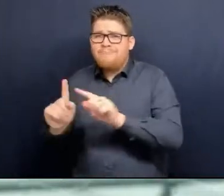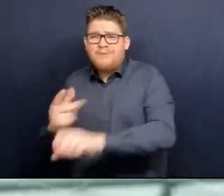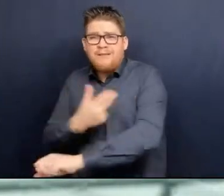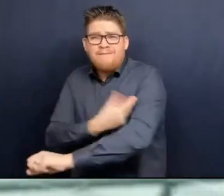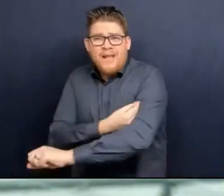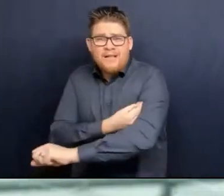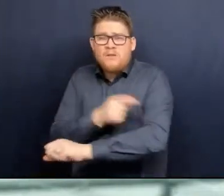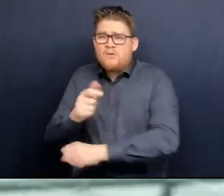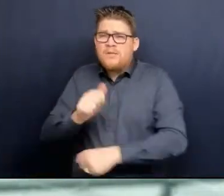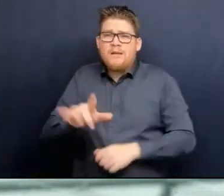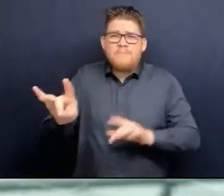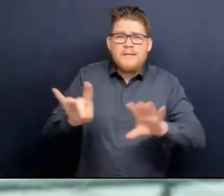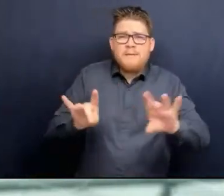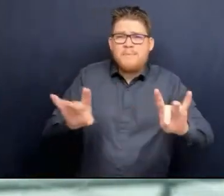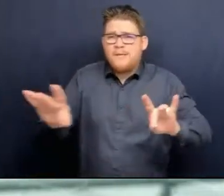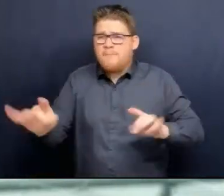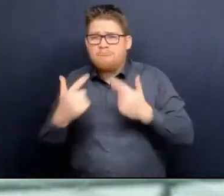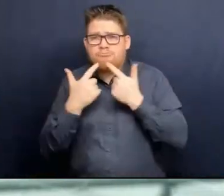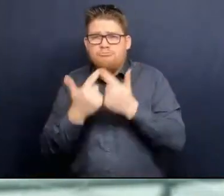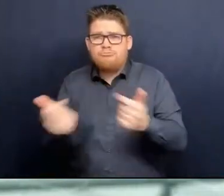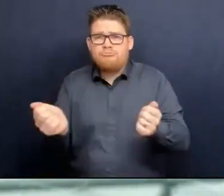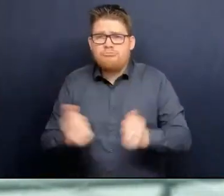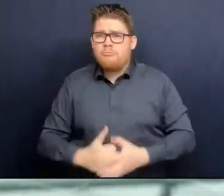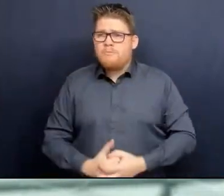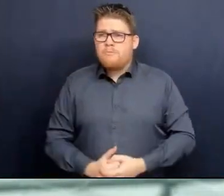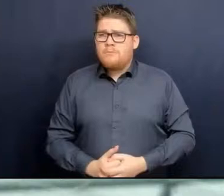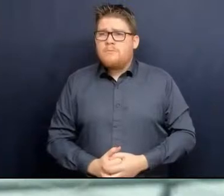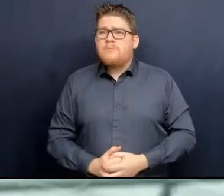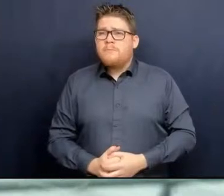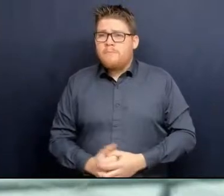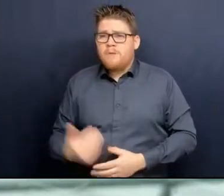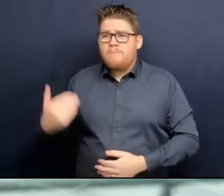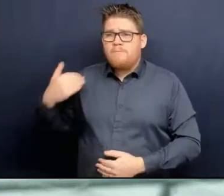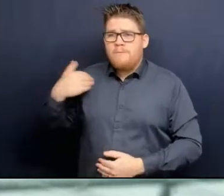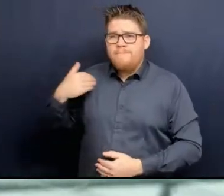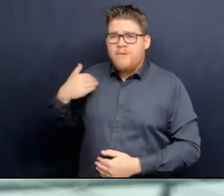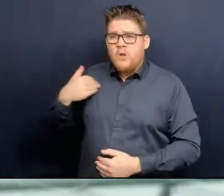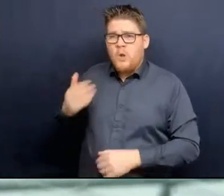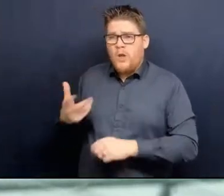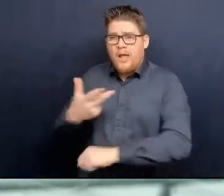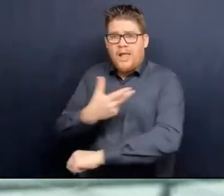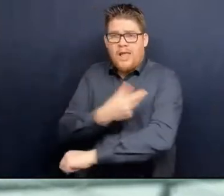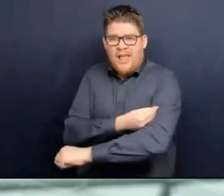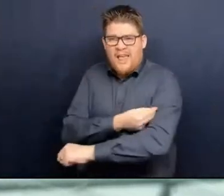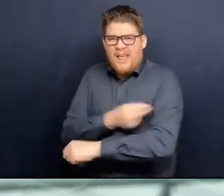or viral vector vaccine as your first dose And you've had